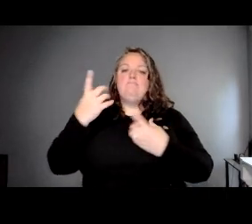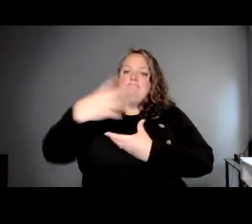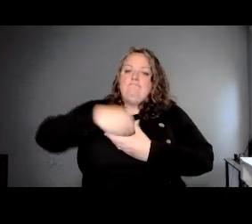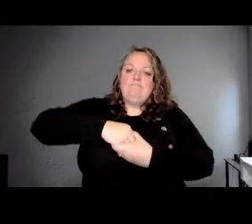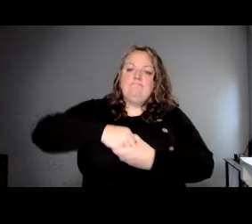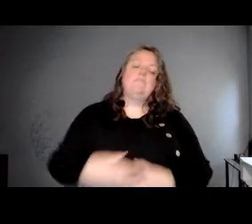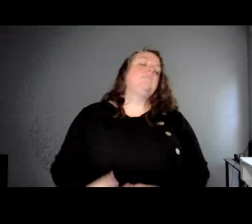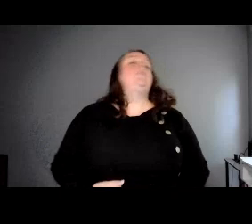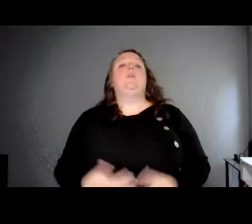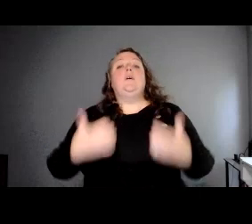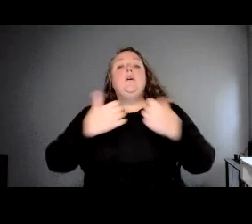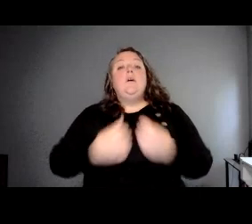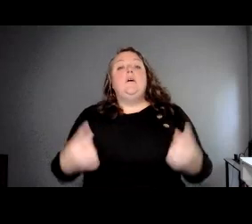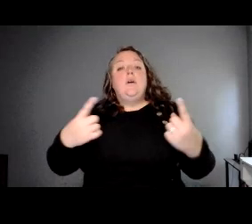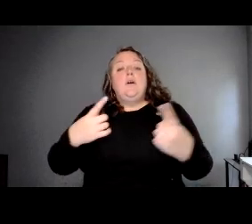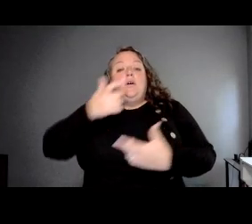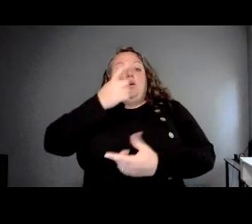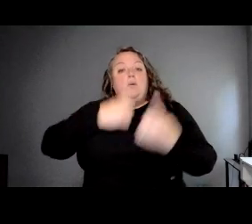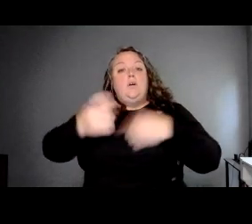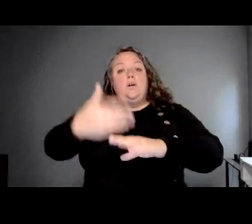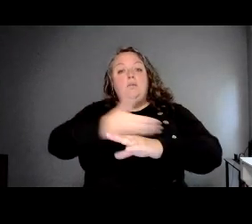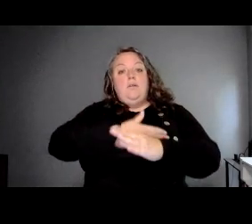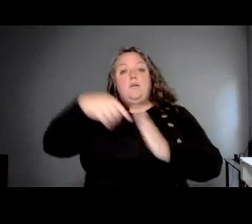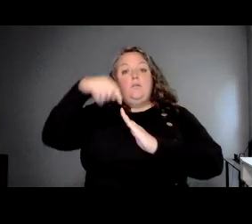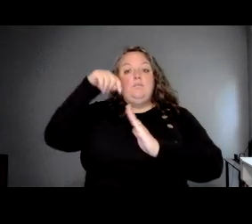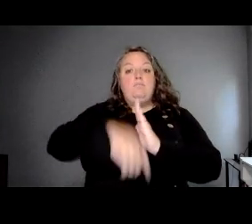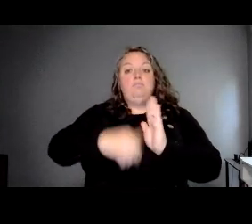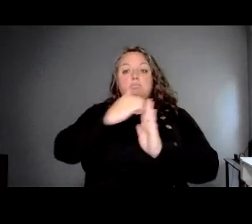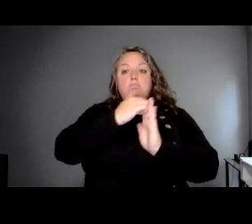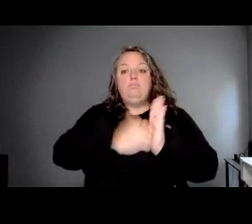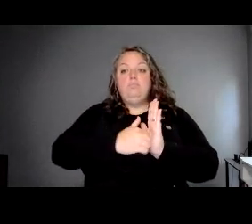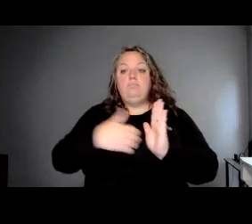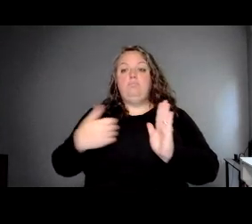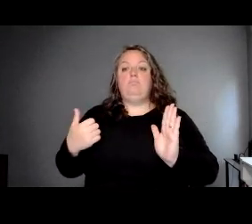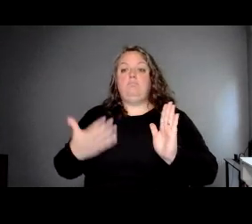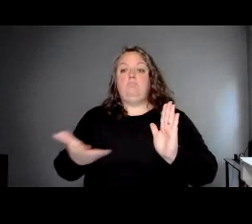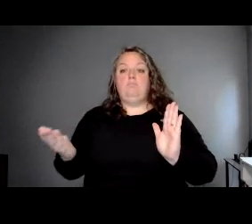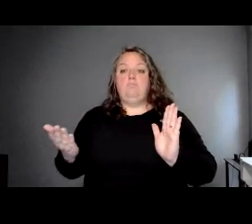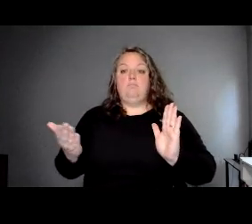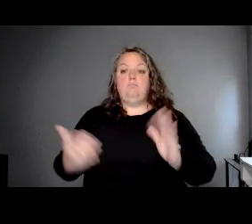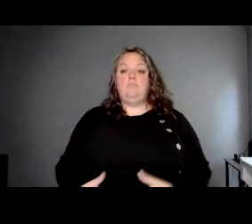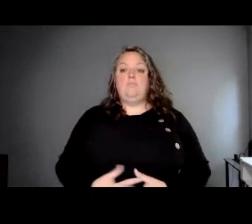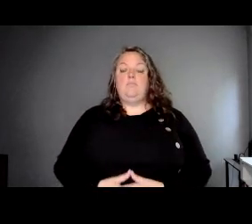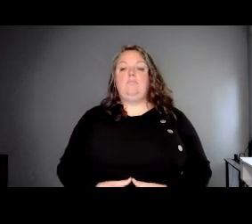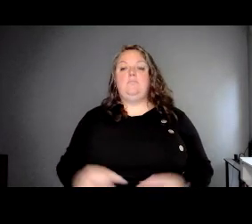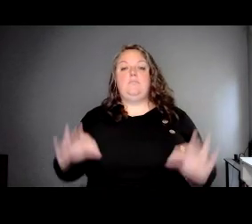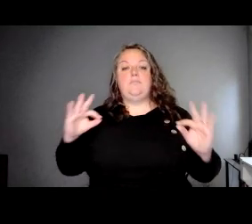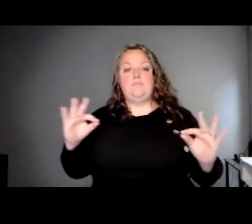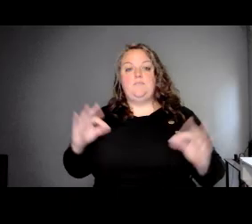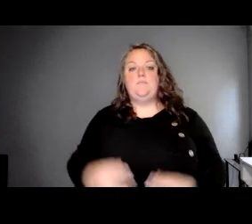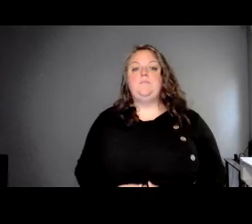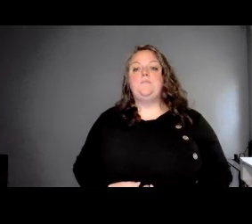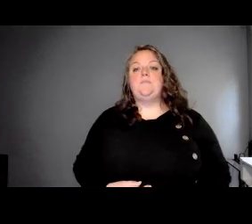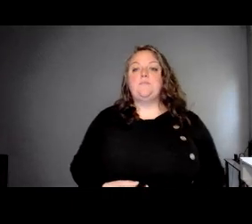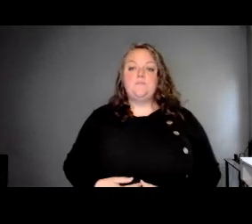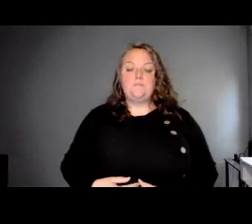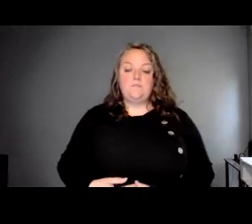Does anyone have any questions before we talk about the agenda? So, what we're going to cover